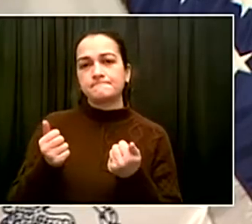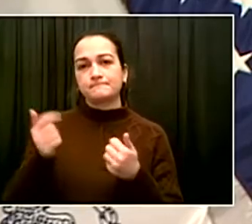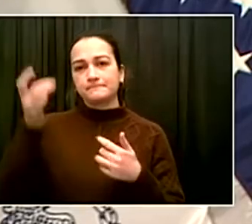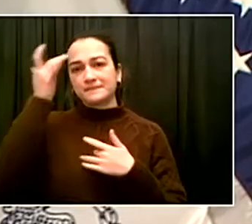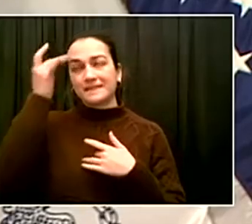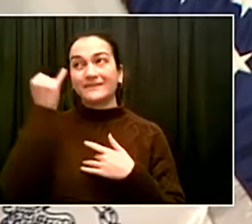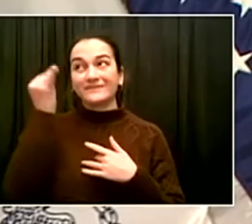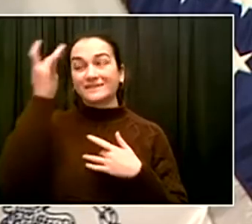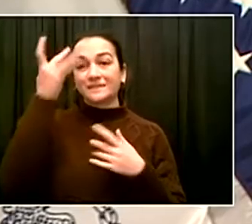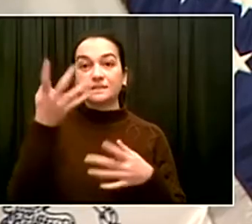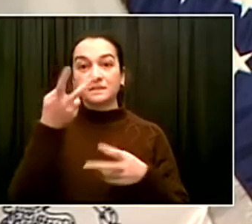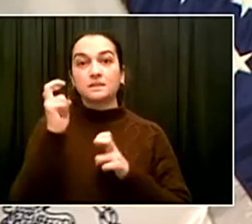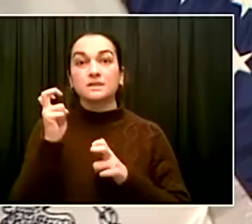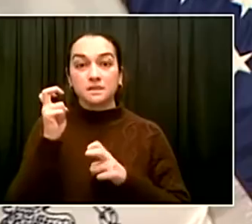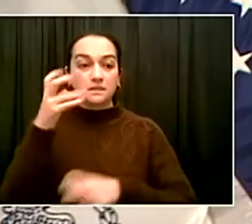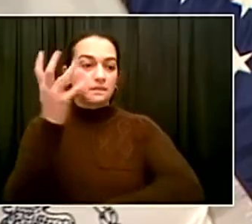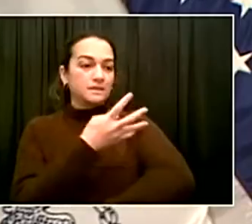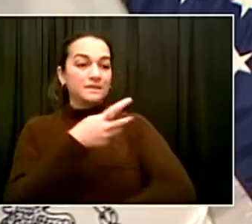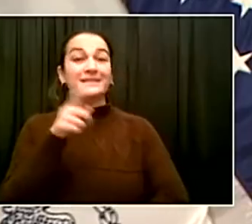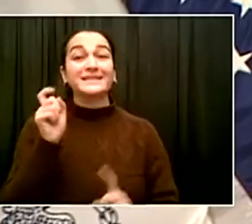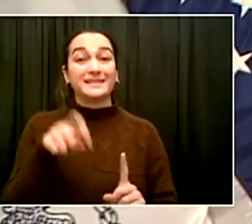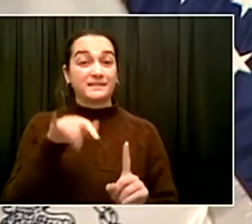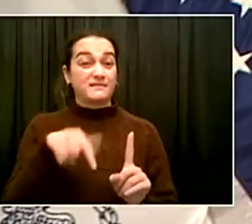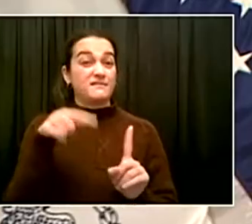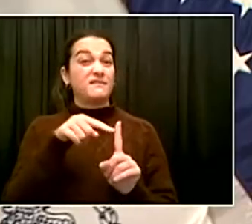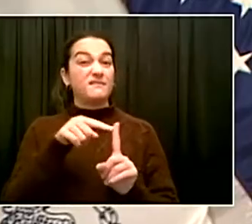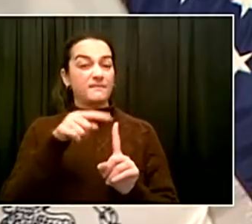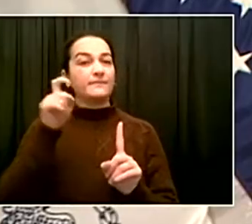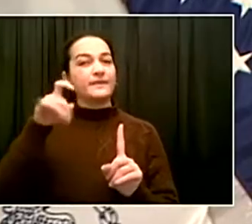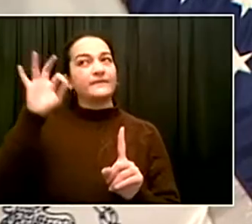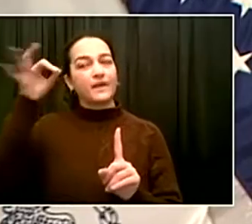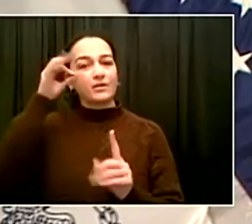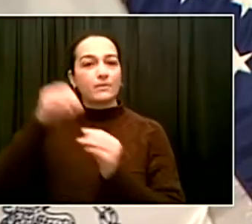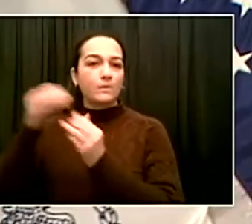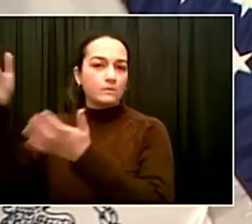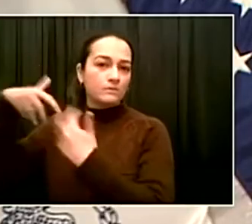WE NEED THE AUTHORIZATION, THE PFIZER ANTIVIRAL PILL TO BE ACCELERATED. WE NEED, GIVEN THE AMOUNT THAT